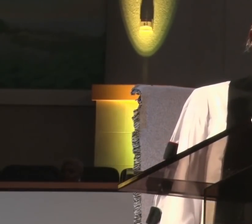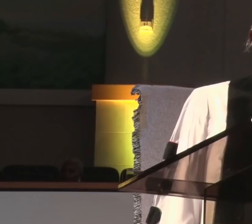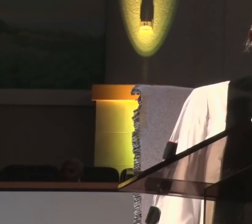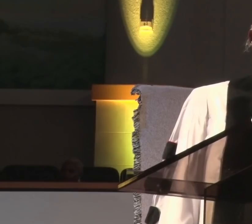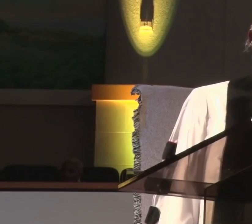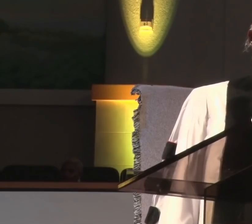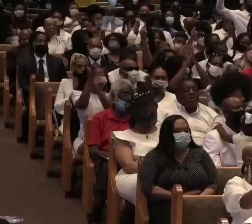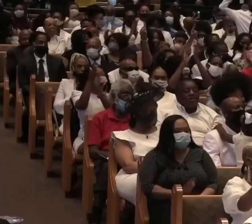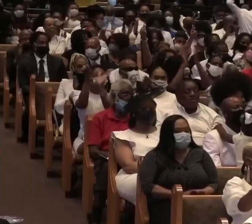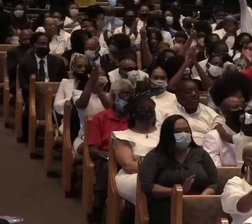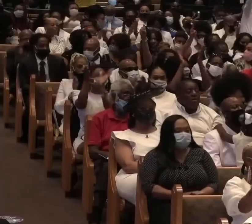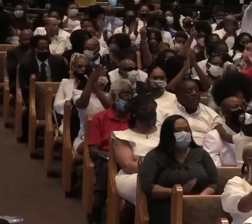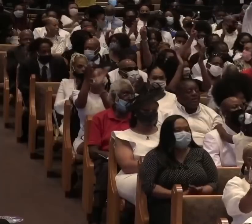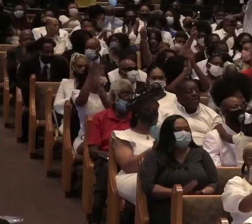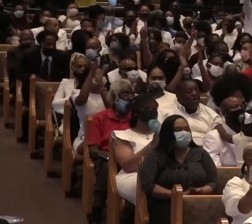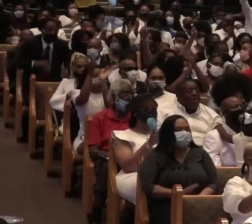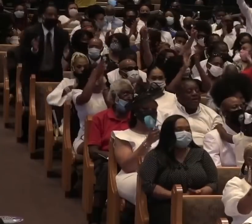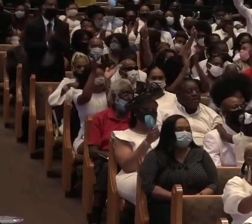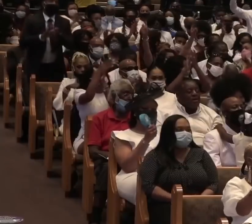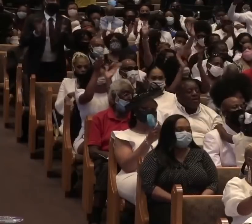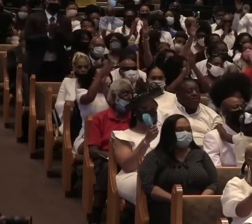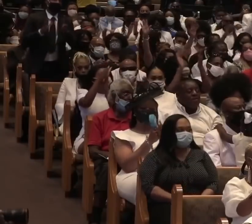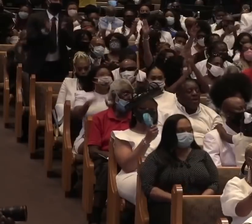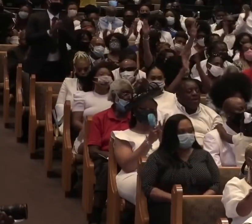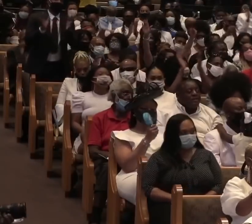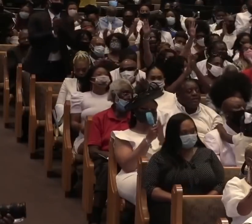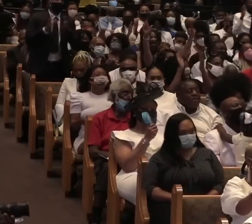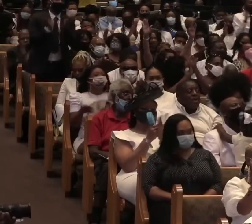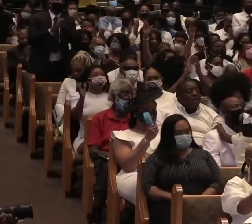GIVE COLIN KAEPERNICK A JOB BACK.